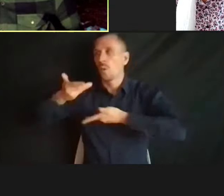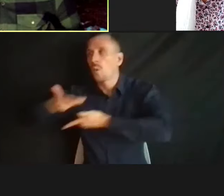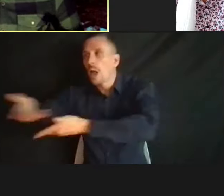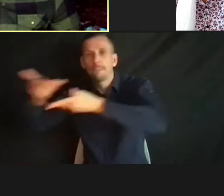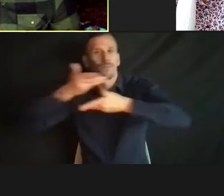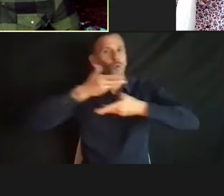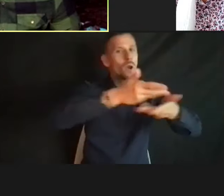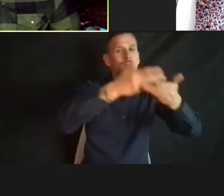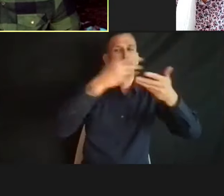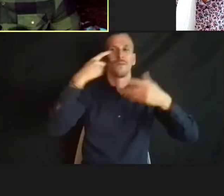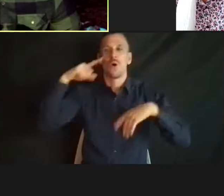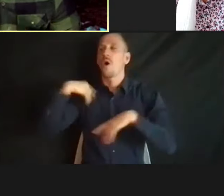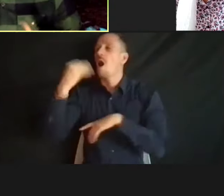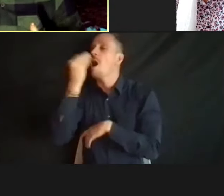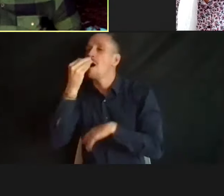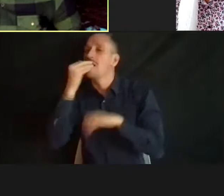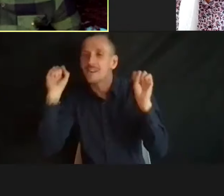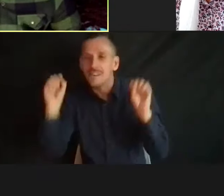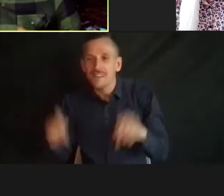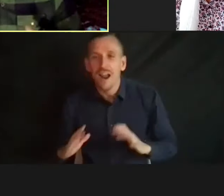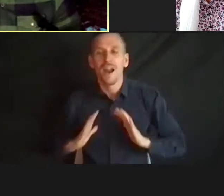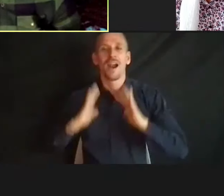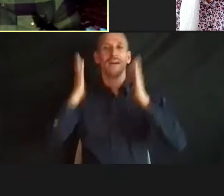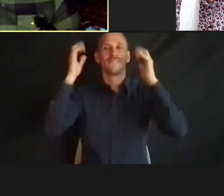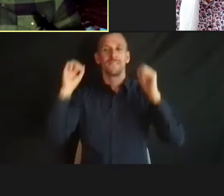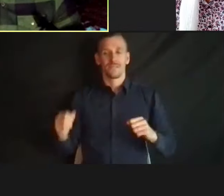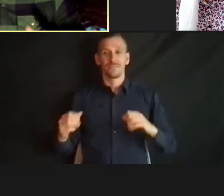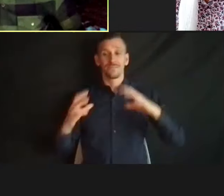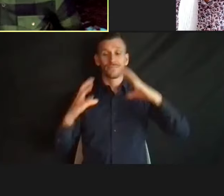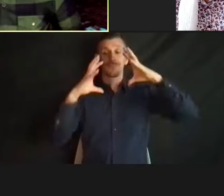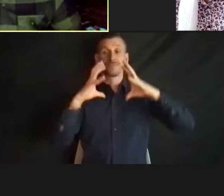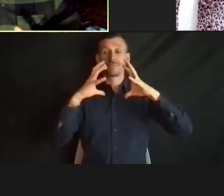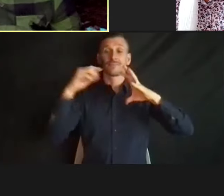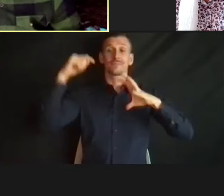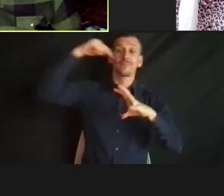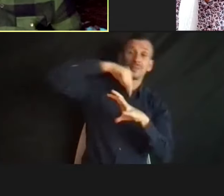parts of the world has made it very impossible for the UNHCR to support refugees in different parts